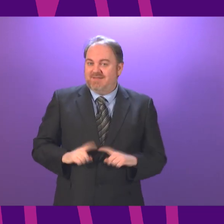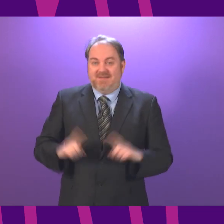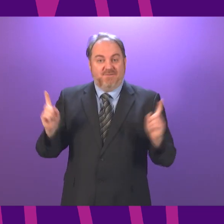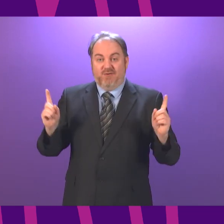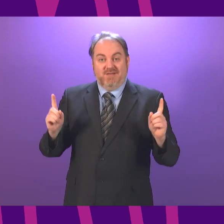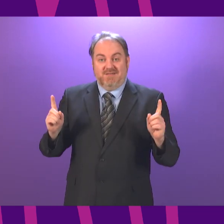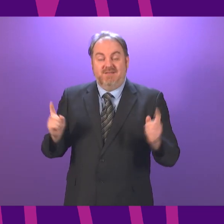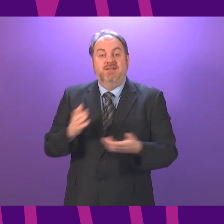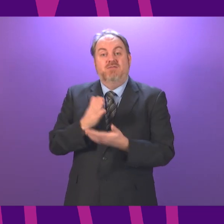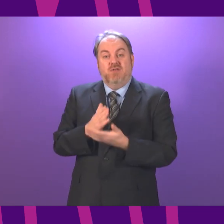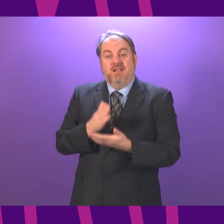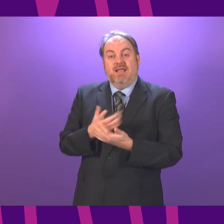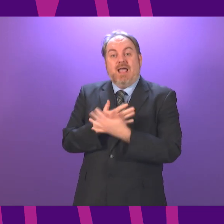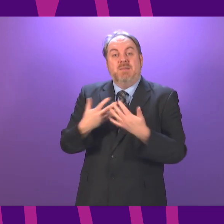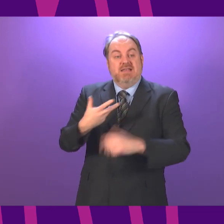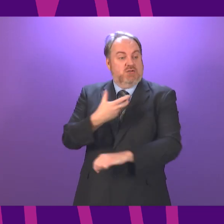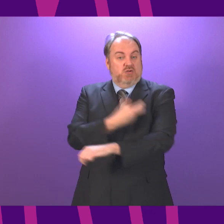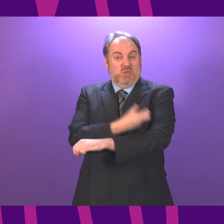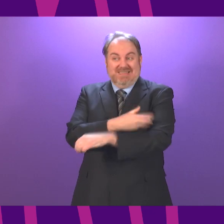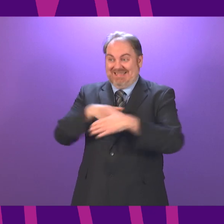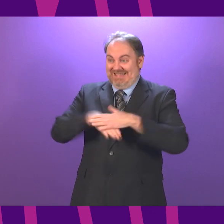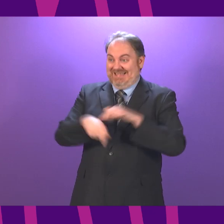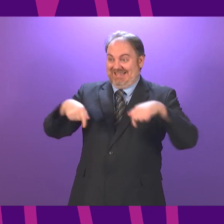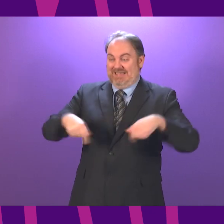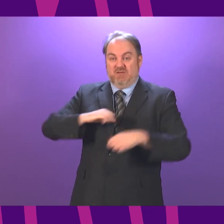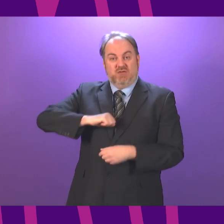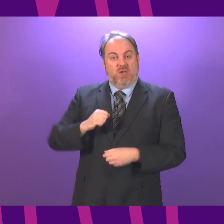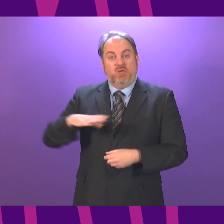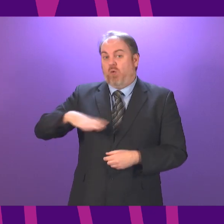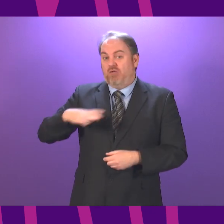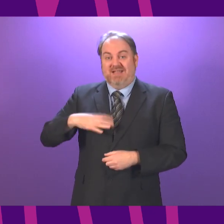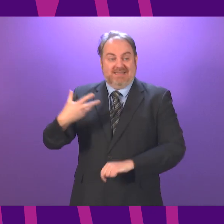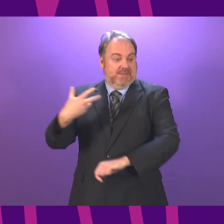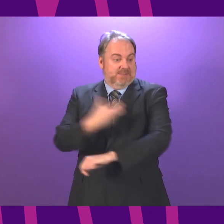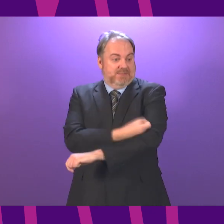of doses that are in Scotland are actually already in people’s arms and the rest of them